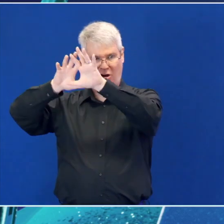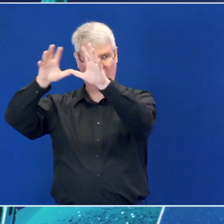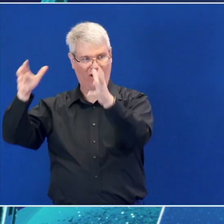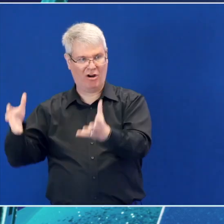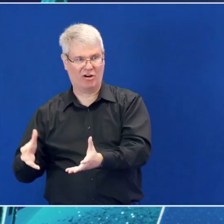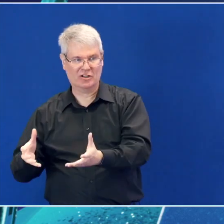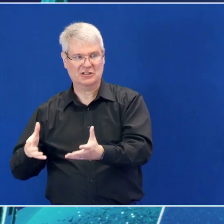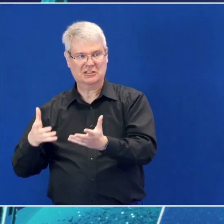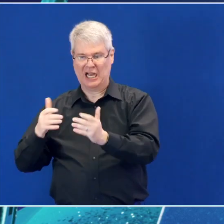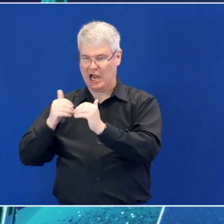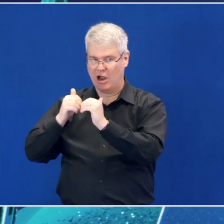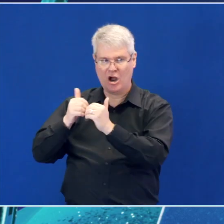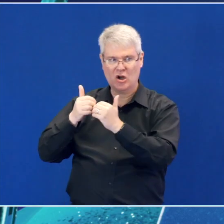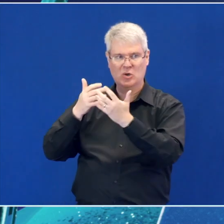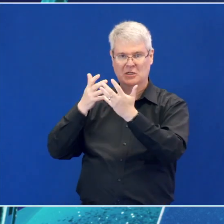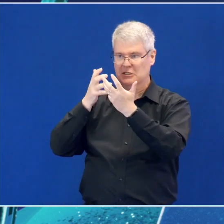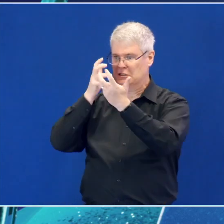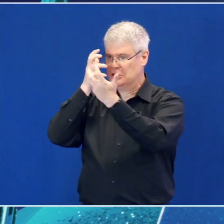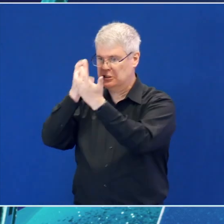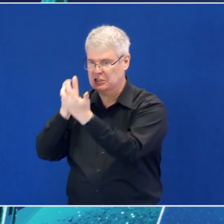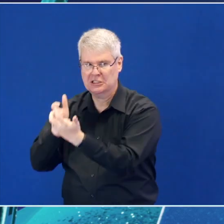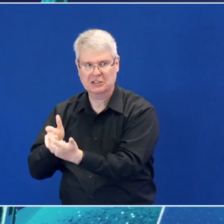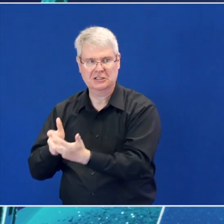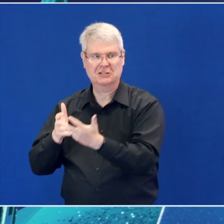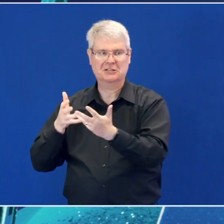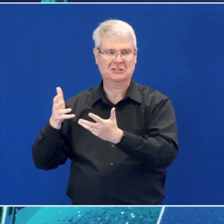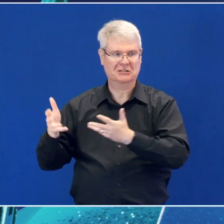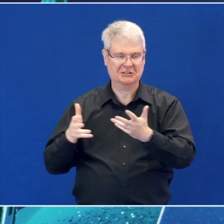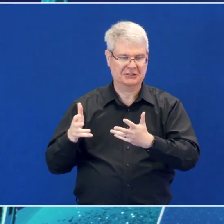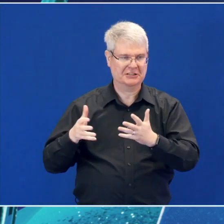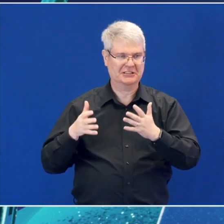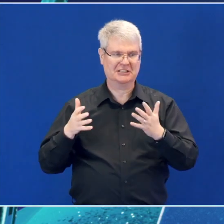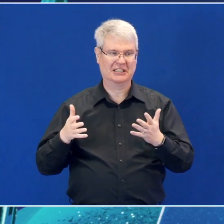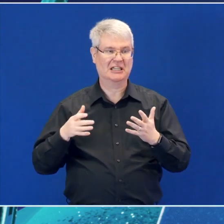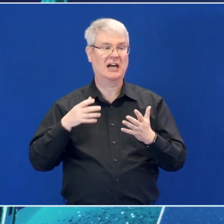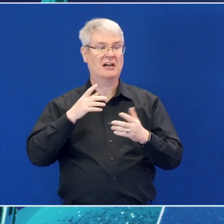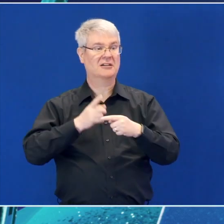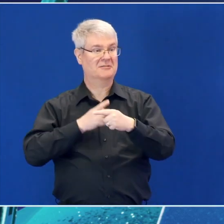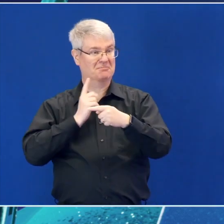So I think looking at the speed, speed is another thing, the AI agents take a long time.